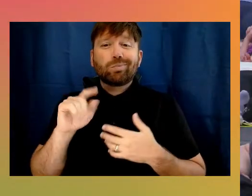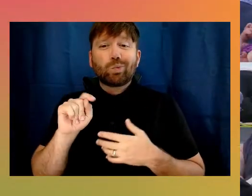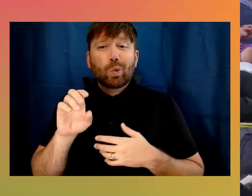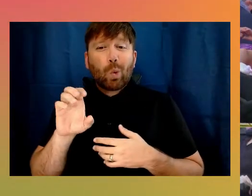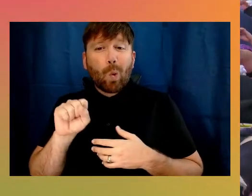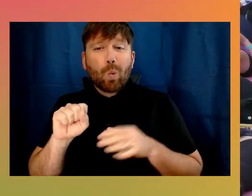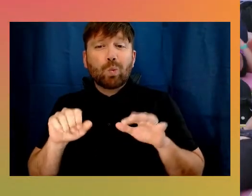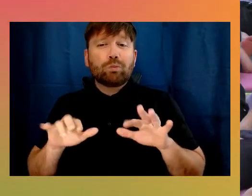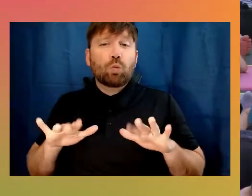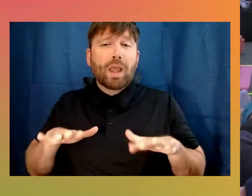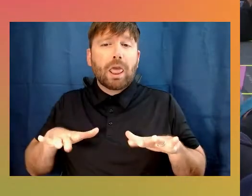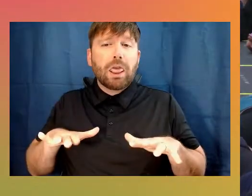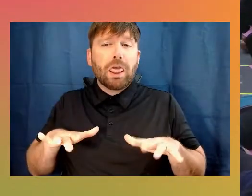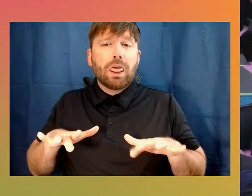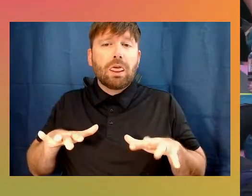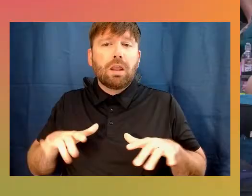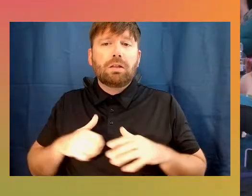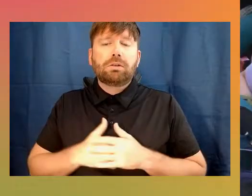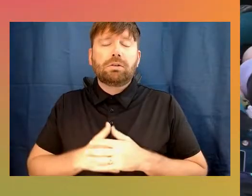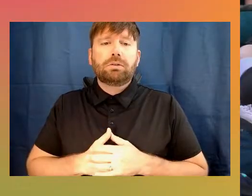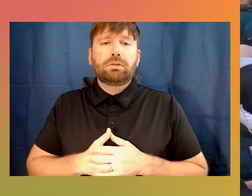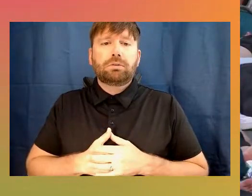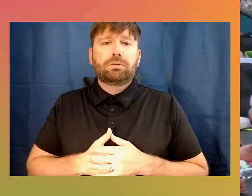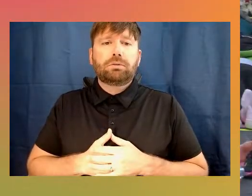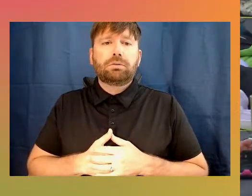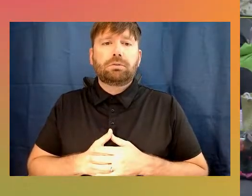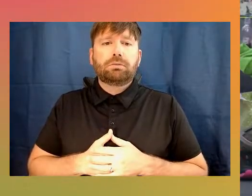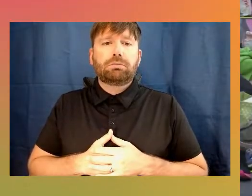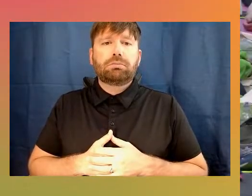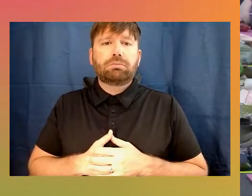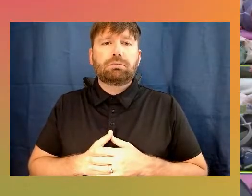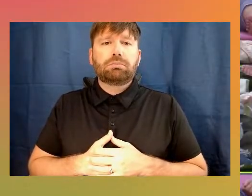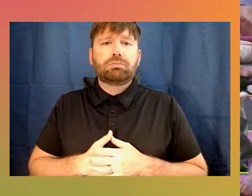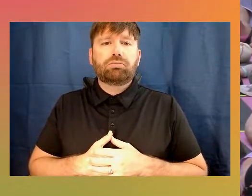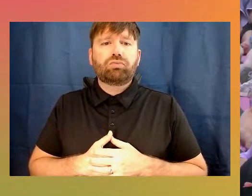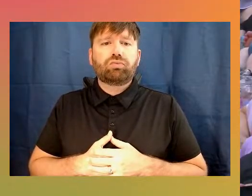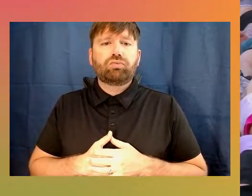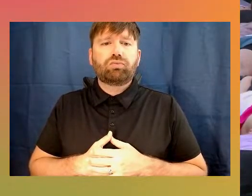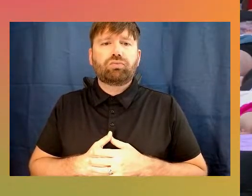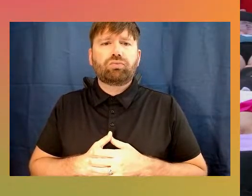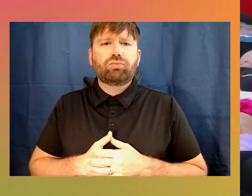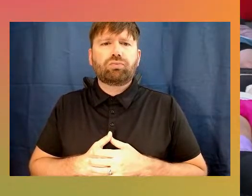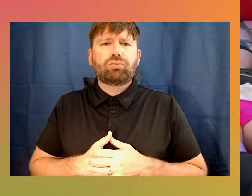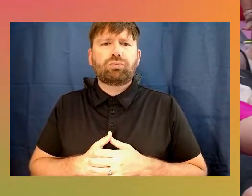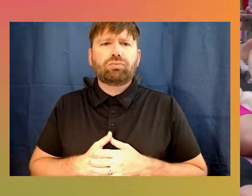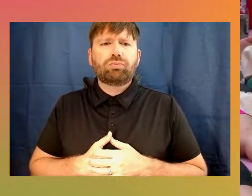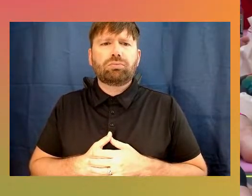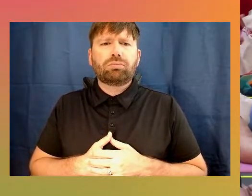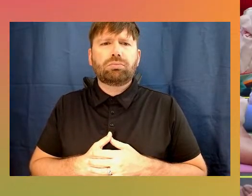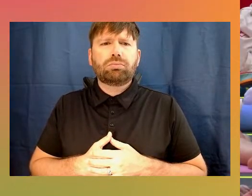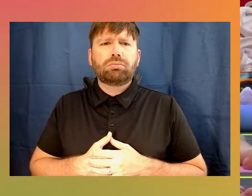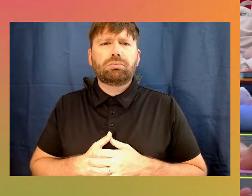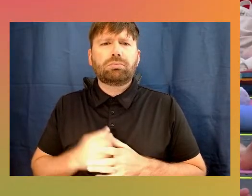MAYBE YOU START TO WIGGLE FINGERS AND TOES.